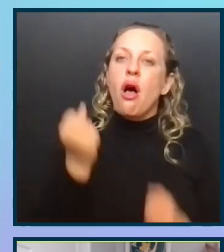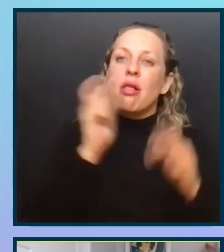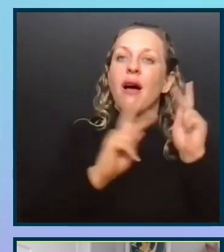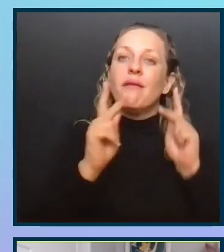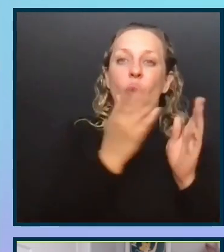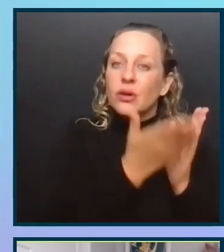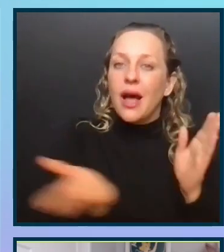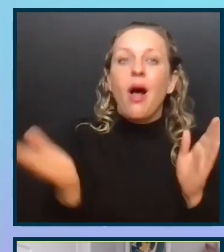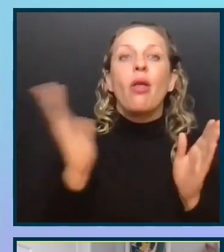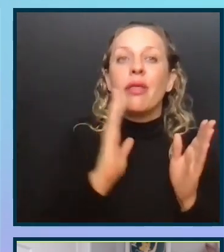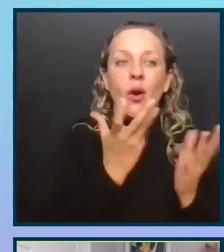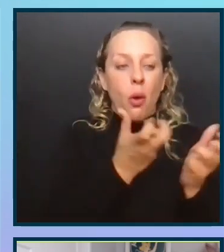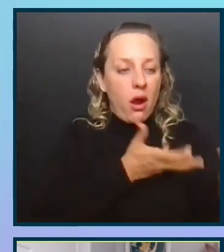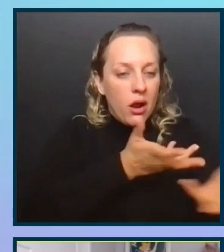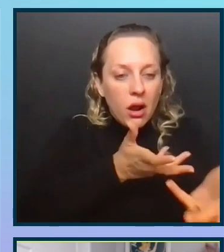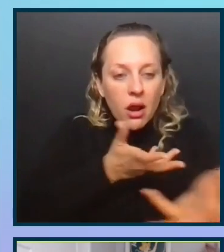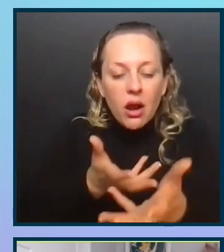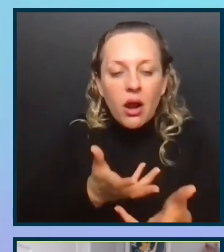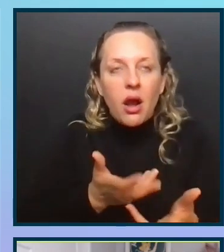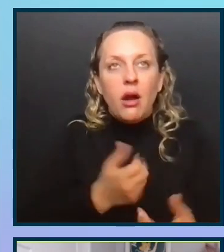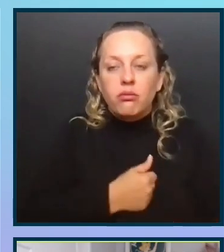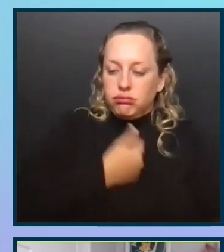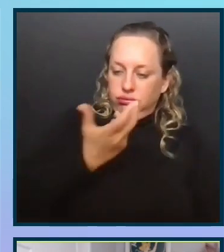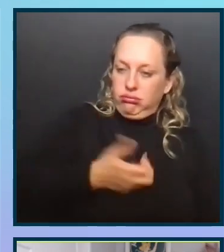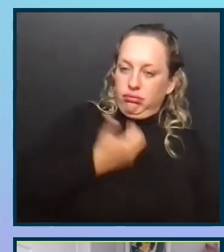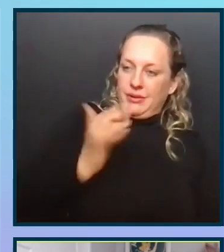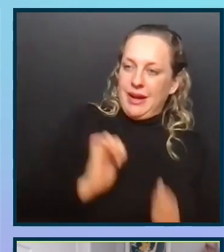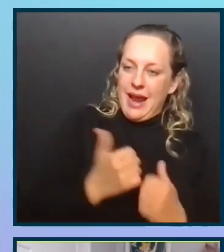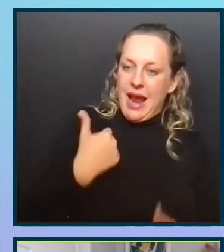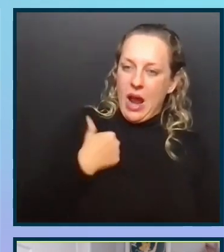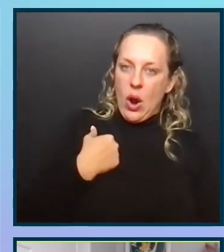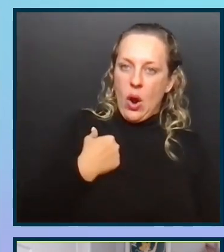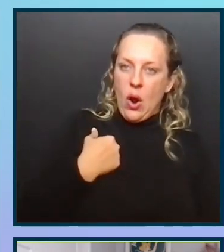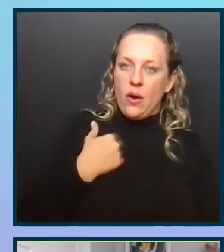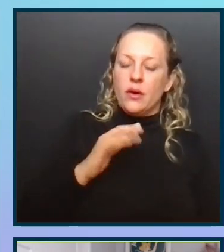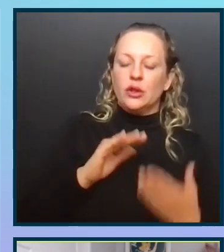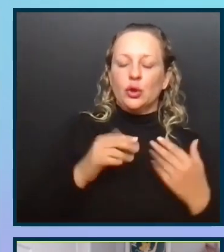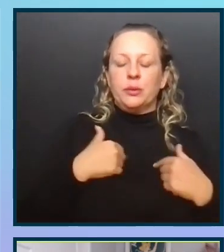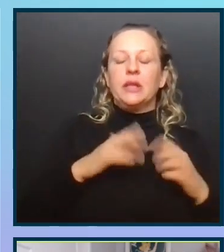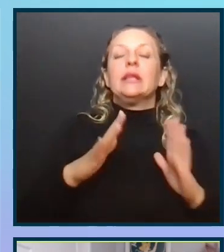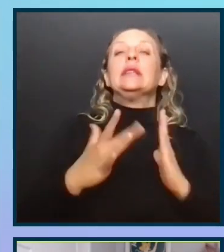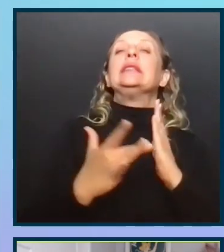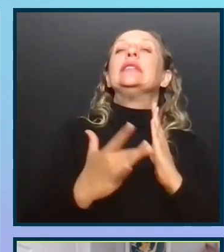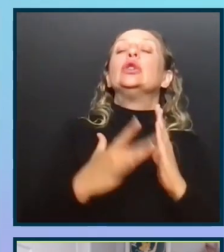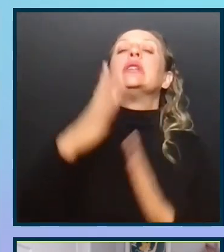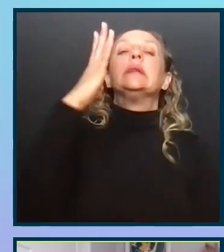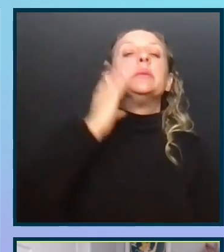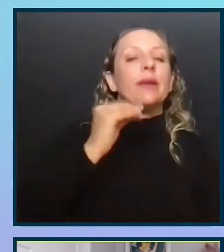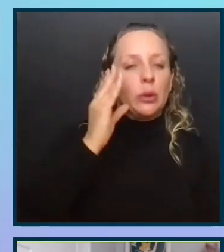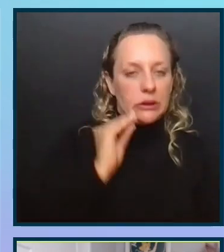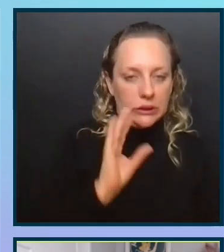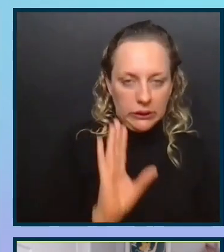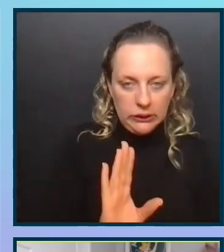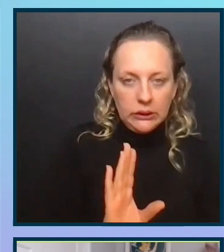who wanna share ways that they interact with, excuse me, with digital experiences and things that they need